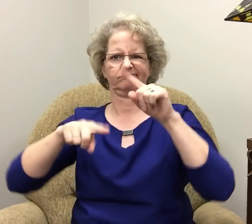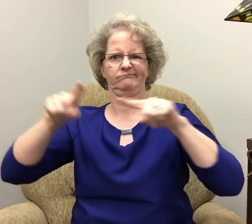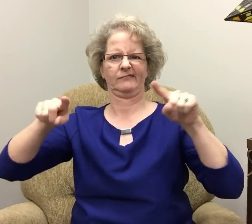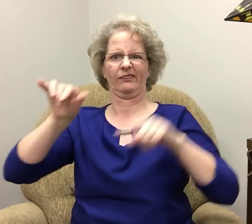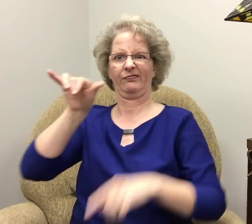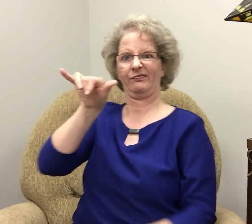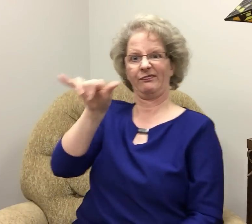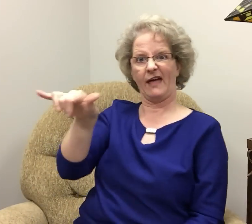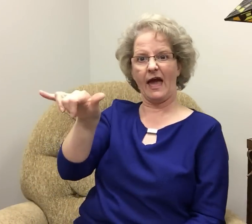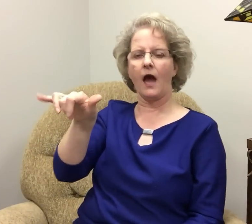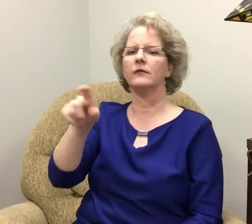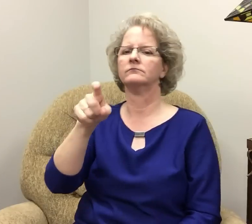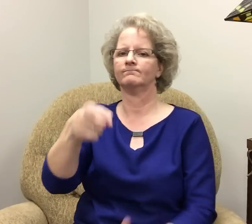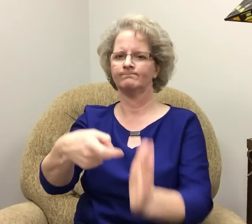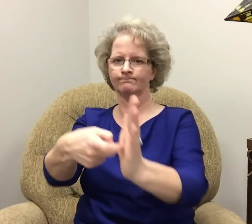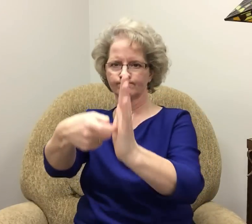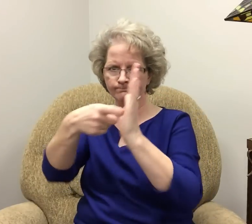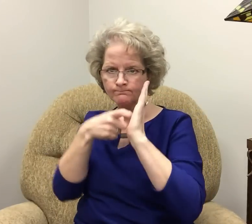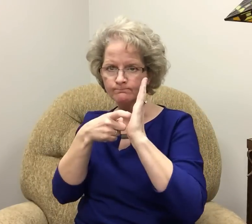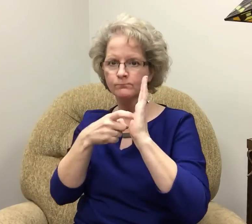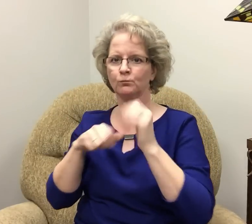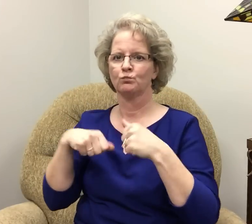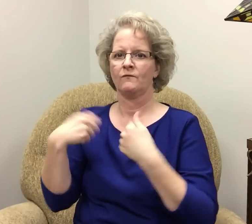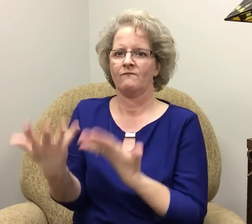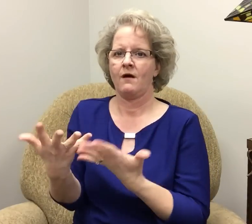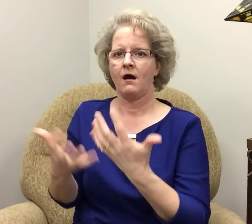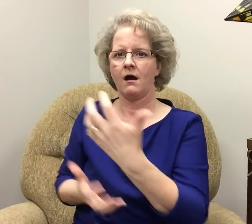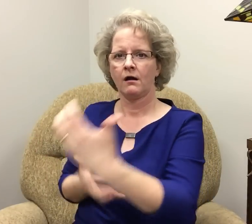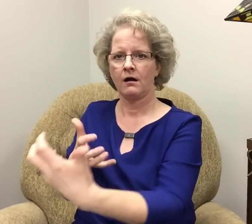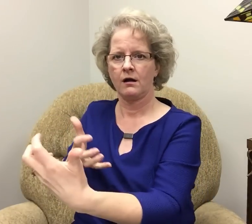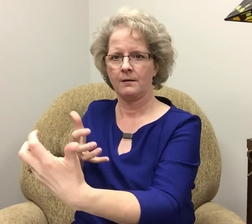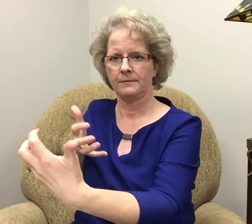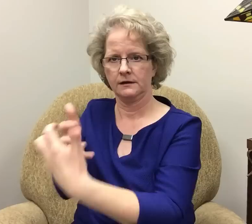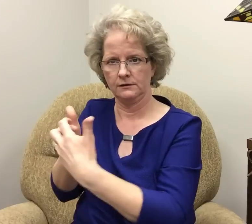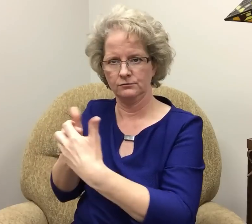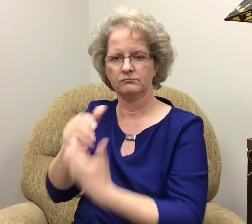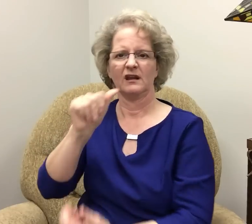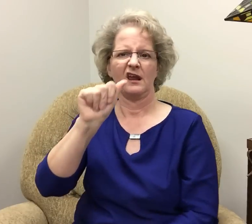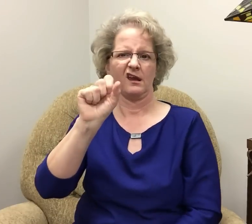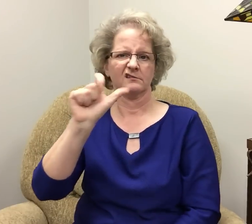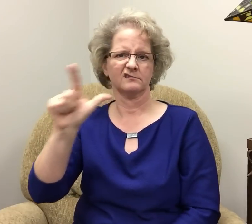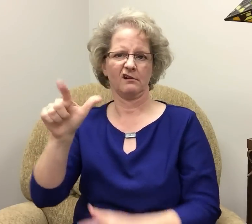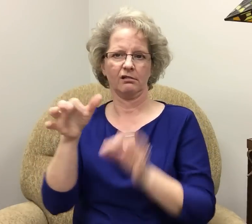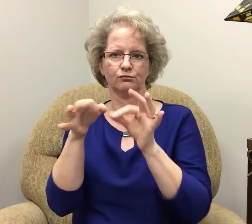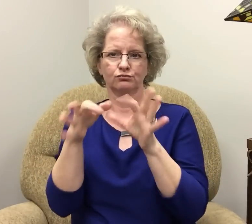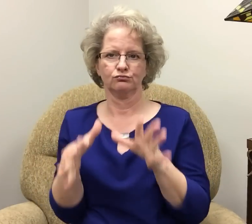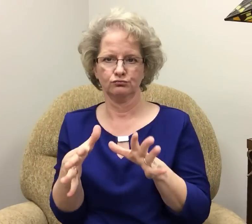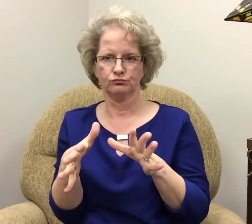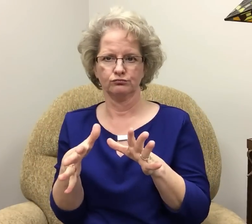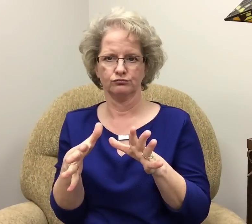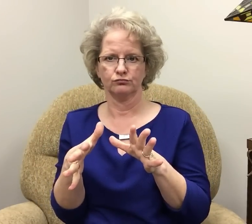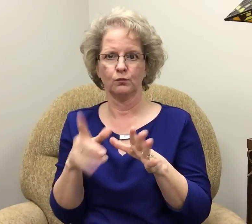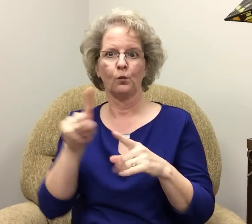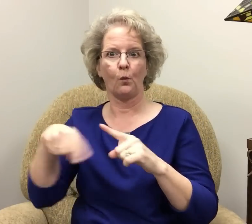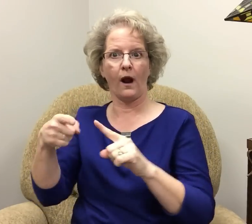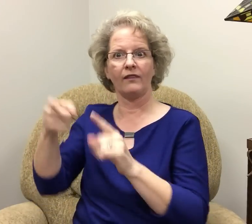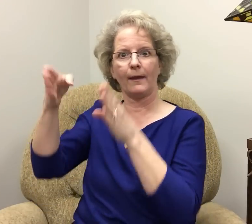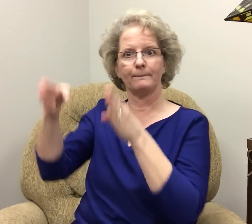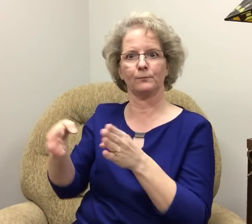of incarceration. In those kinds of settings, it is required that an appropriate accommodation such as